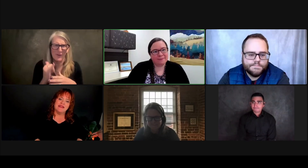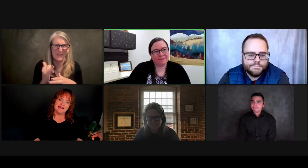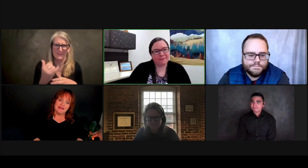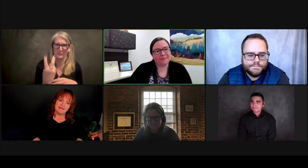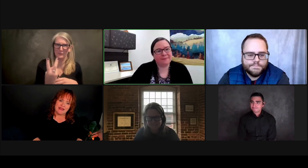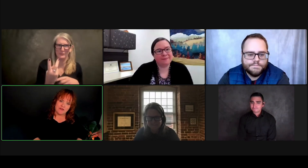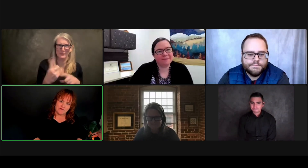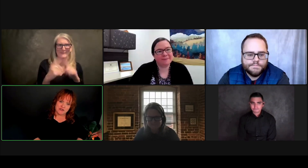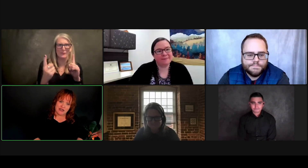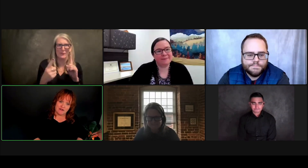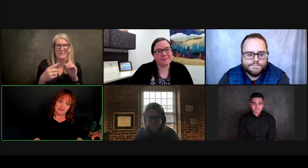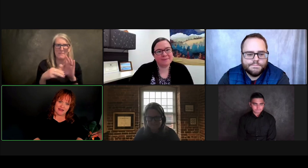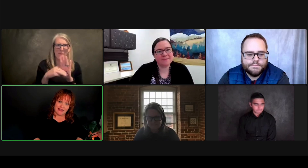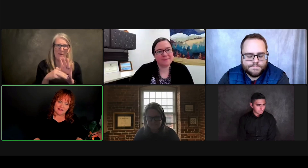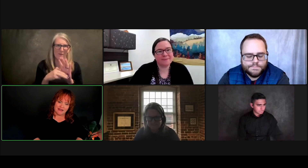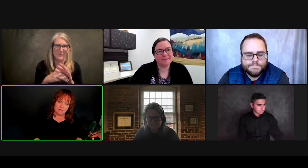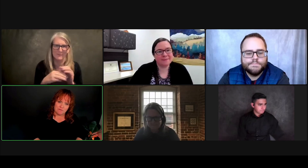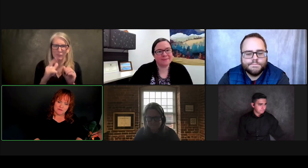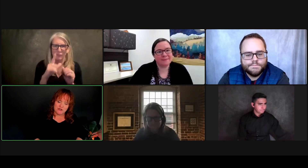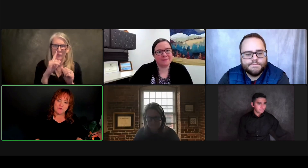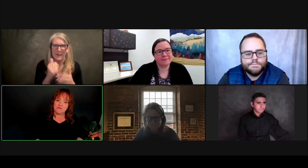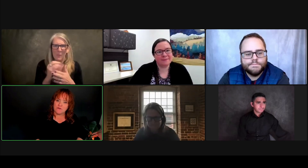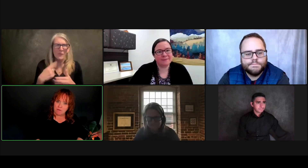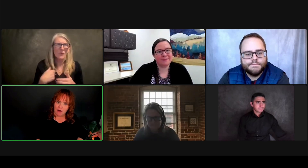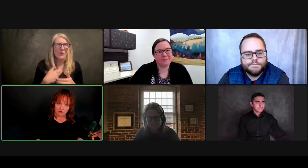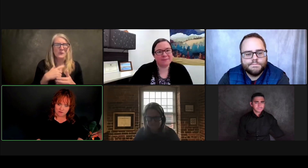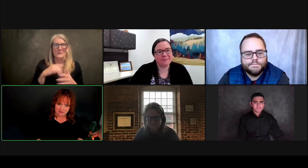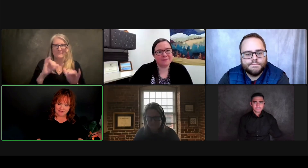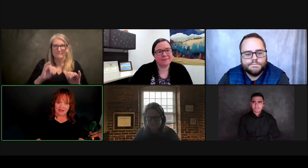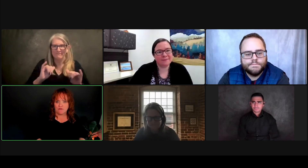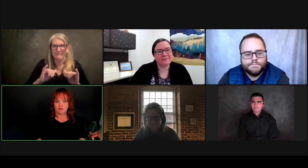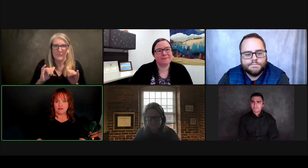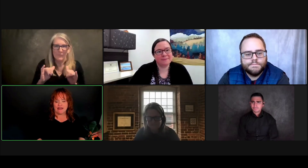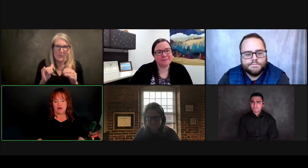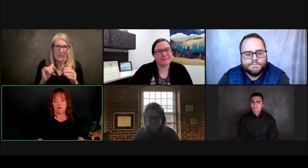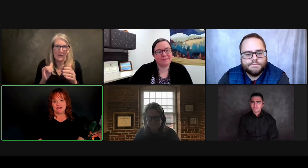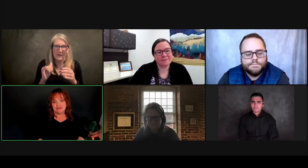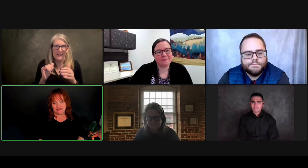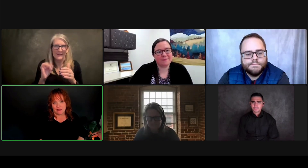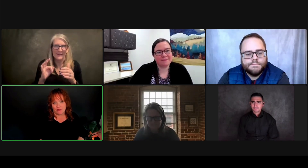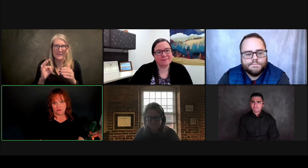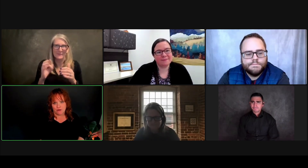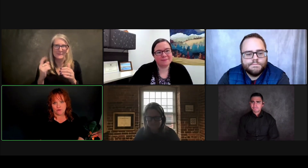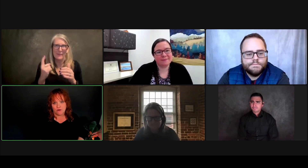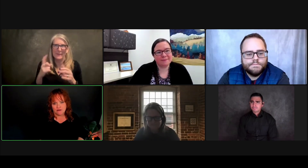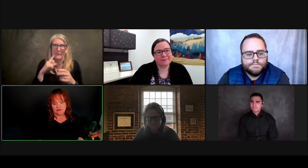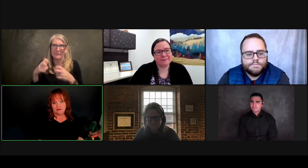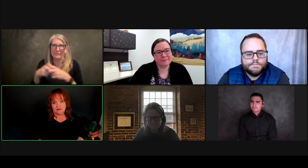Thank you for sharing that two different models that can really help us think through,